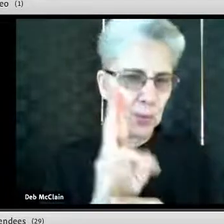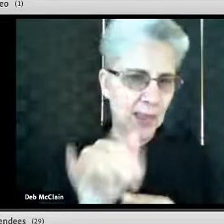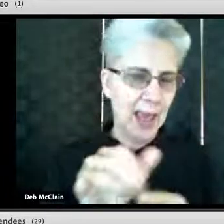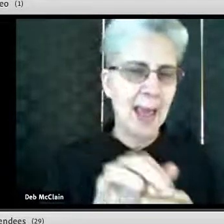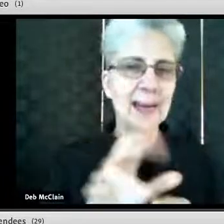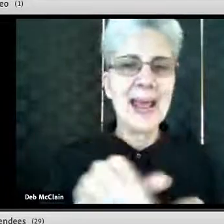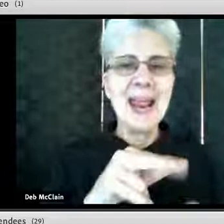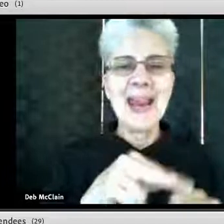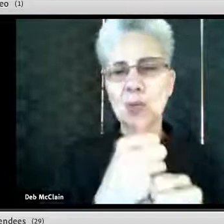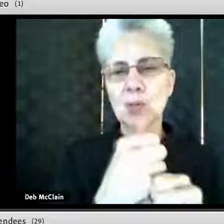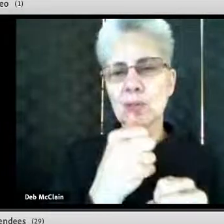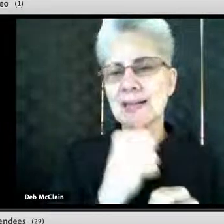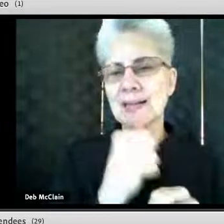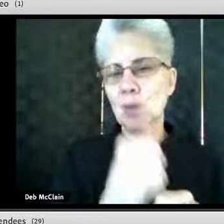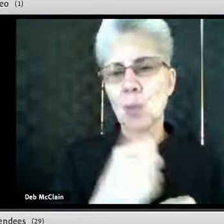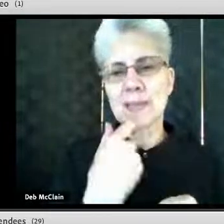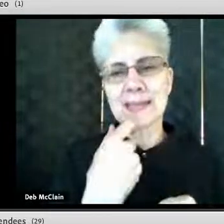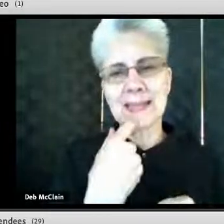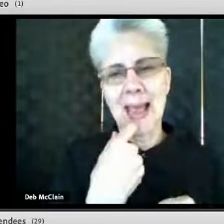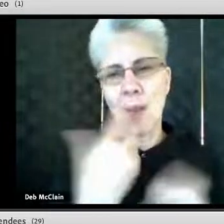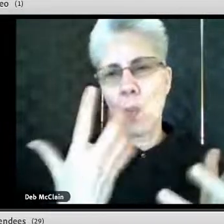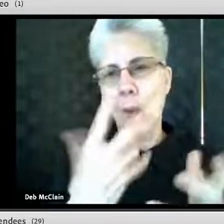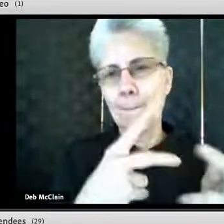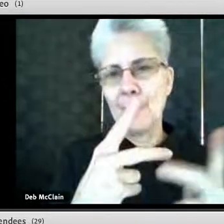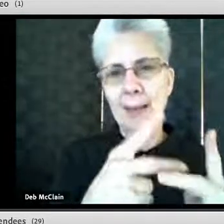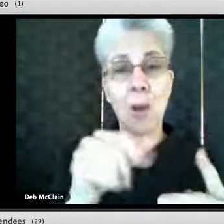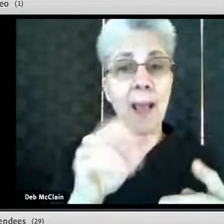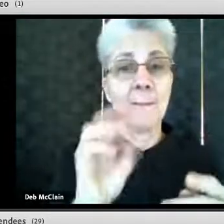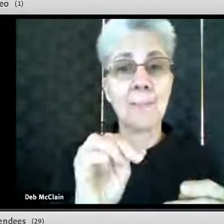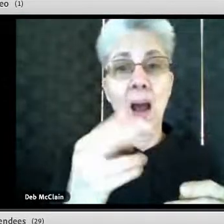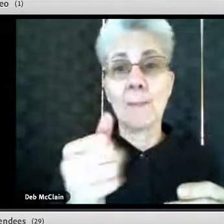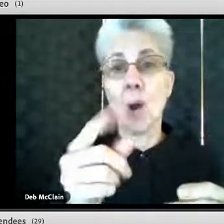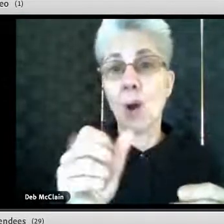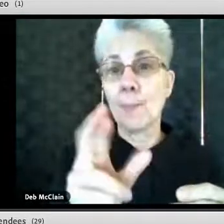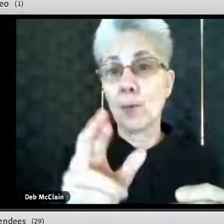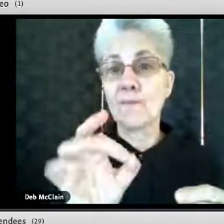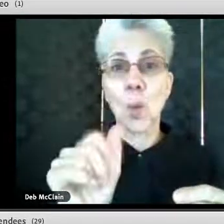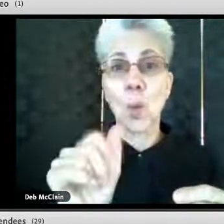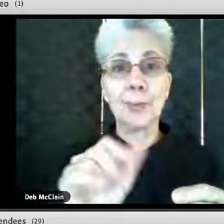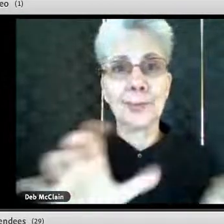National statistics do not say what people in Palm Harbor, Florida are doing.